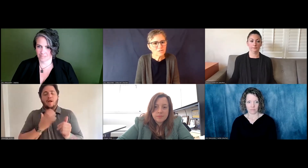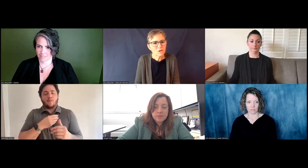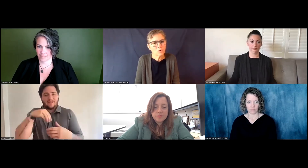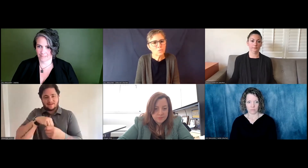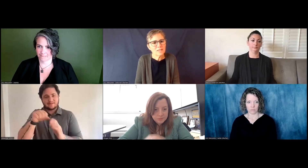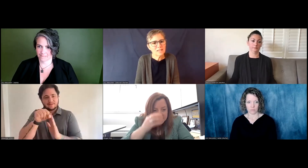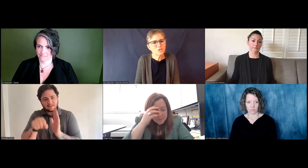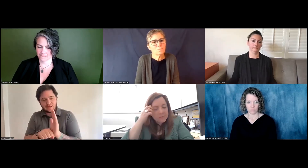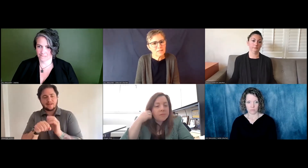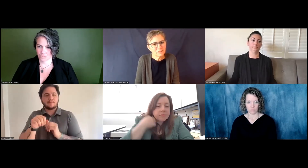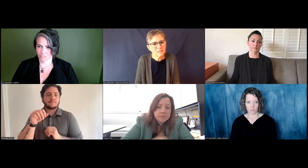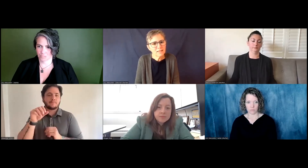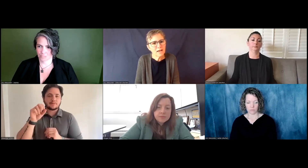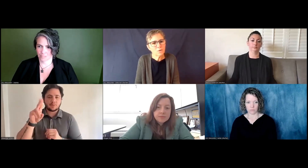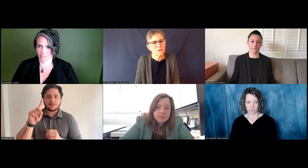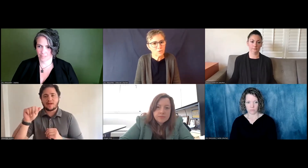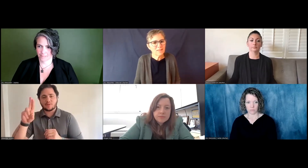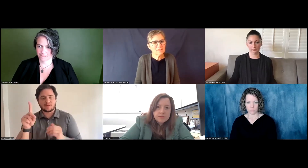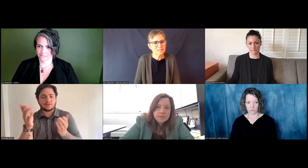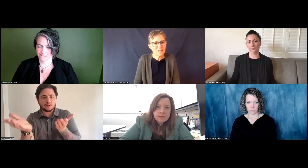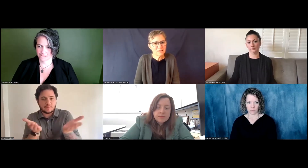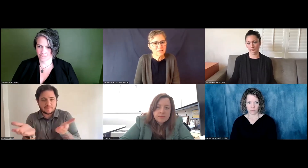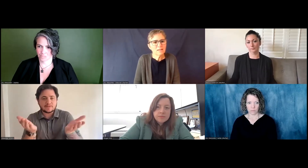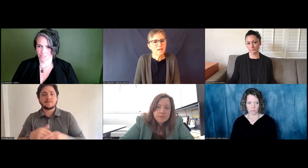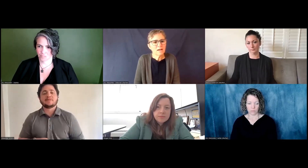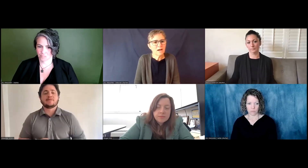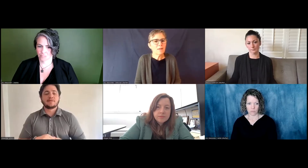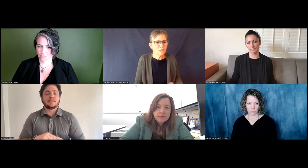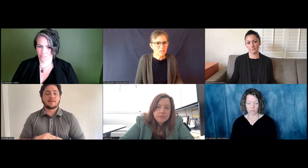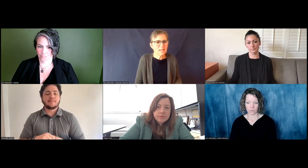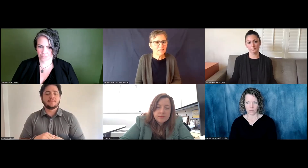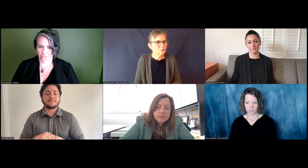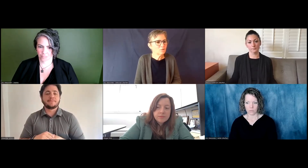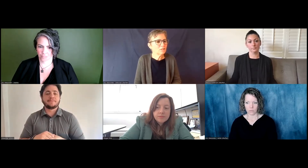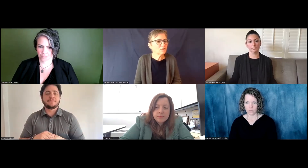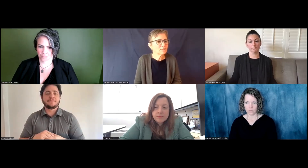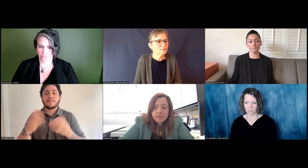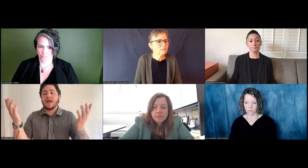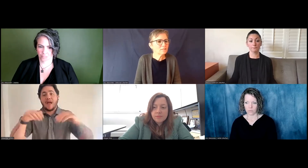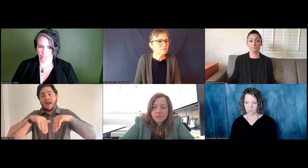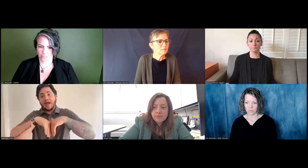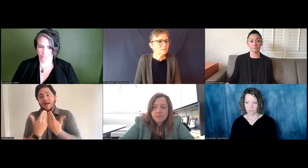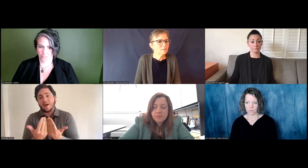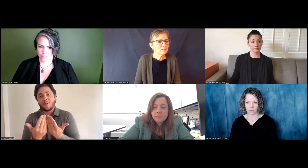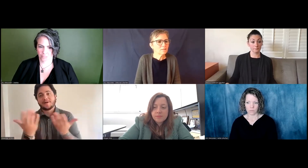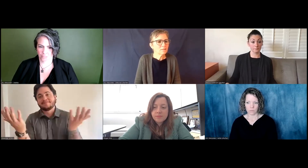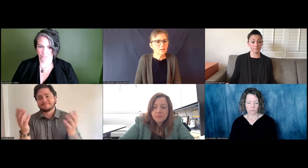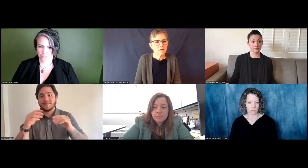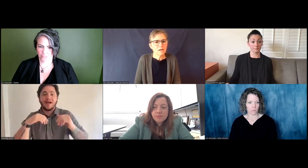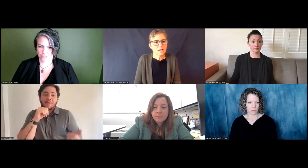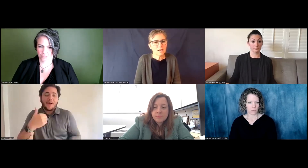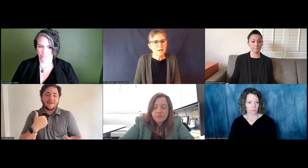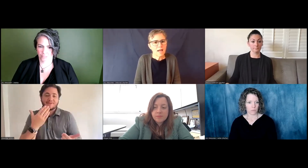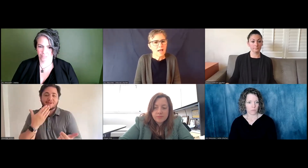So we need to build within the state, AUD and SUD services.